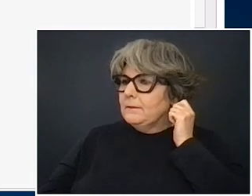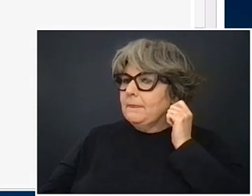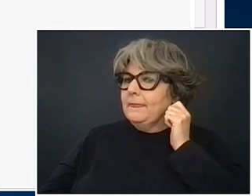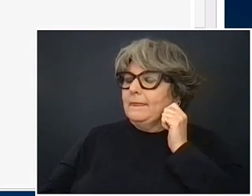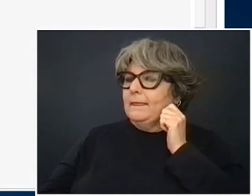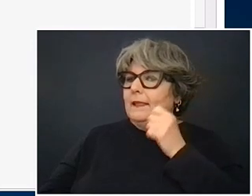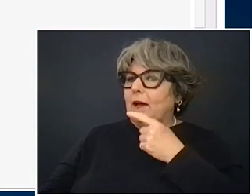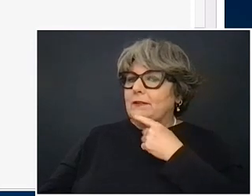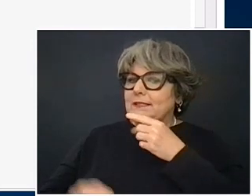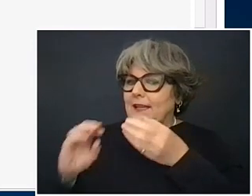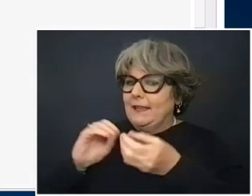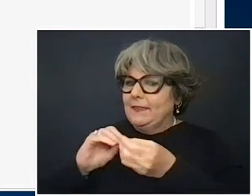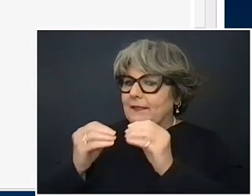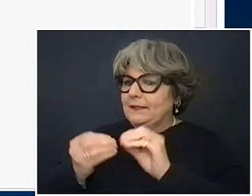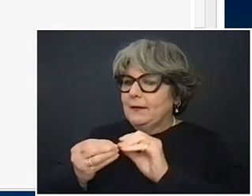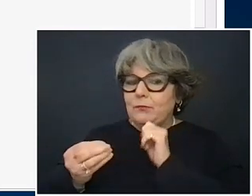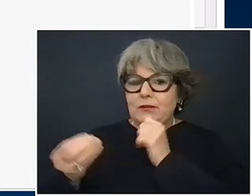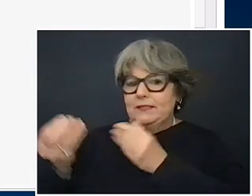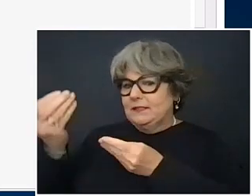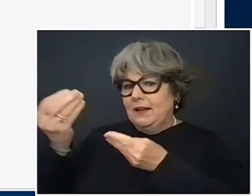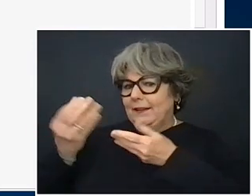not informative, but the- since that could